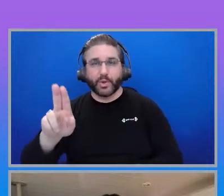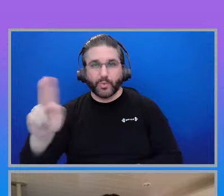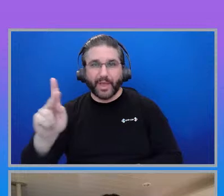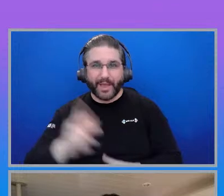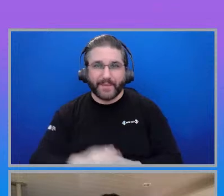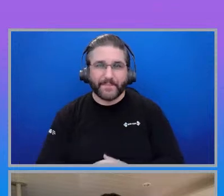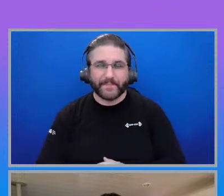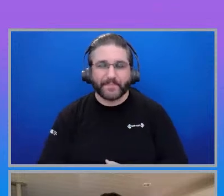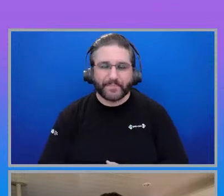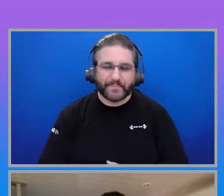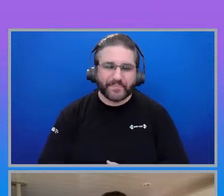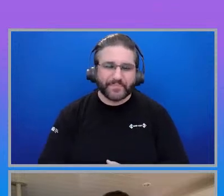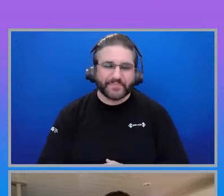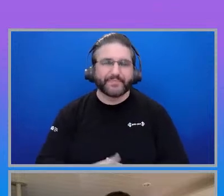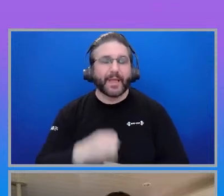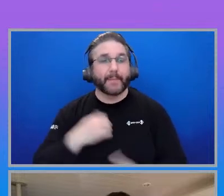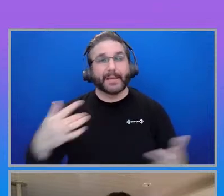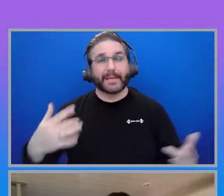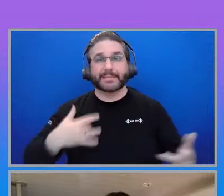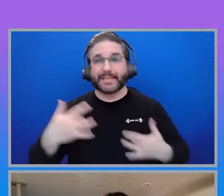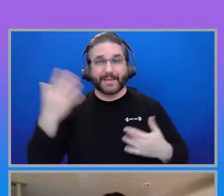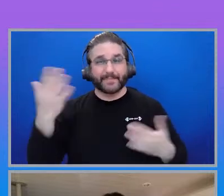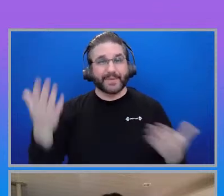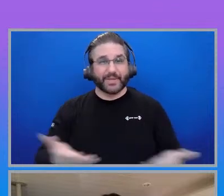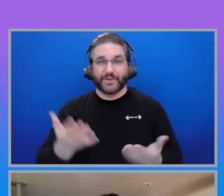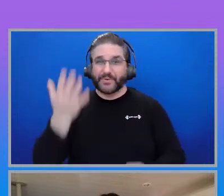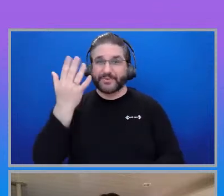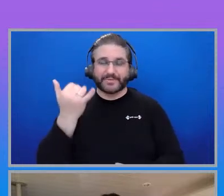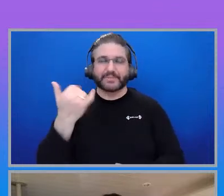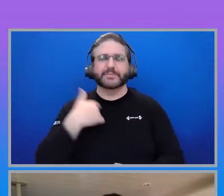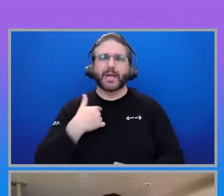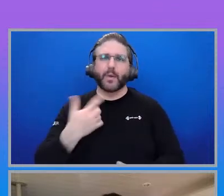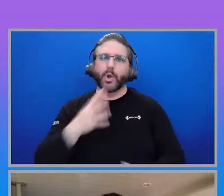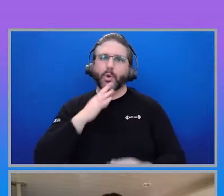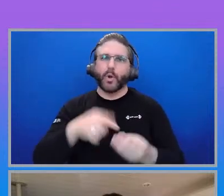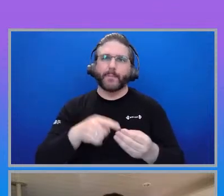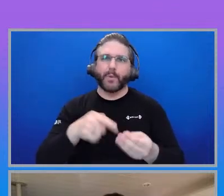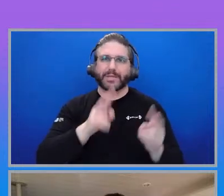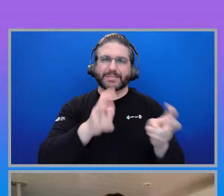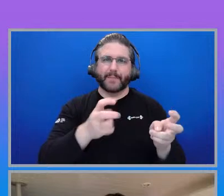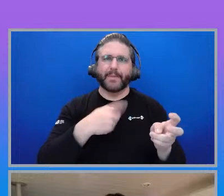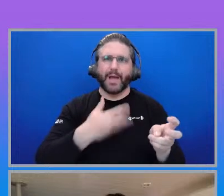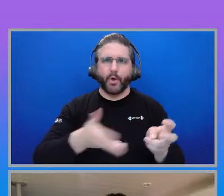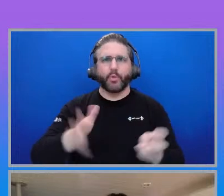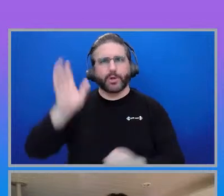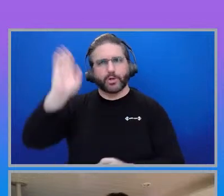And I'm especially excited to be here today, because I'm going to talk about something that I